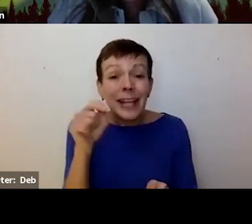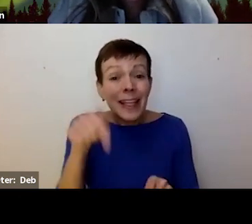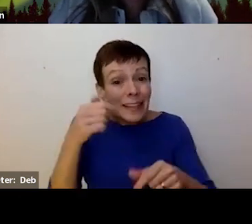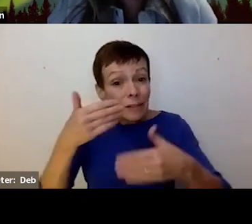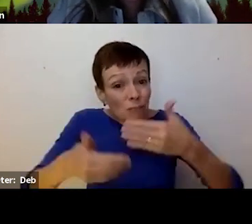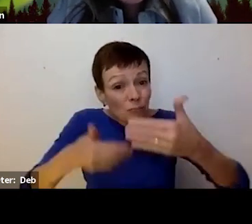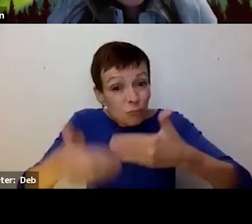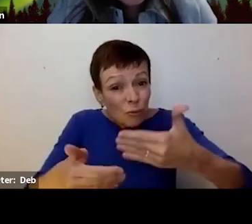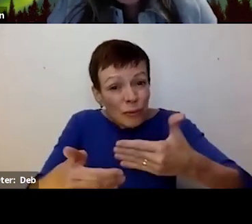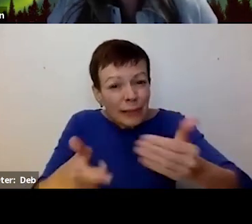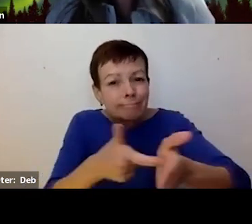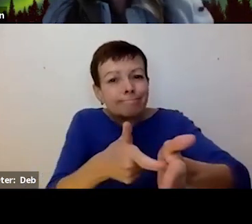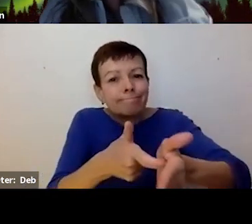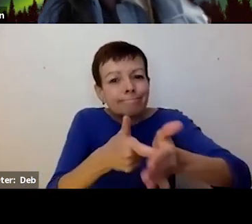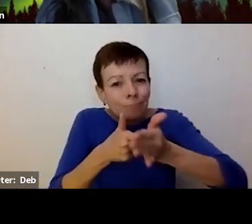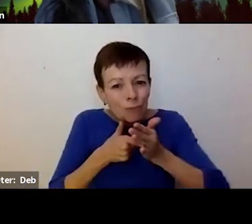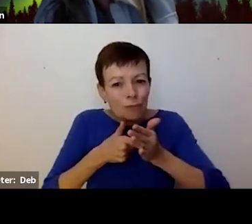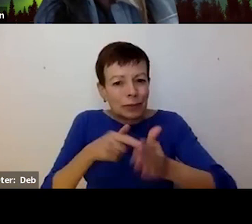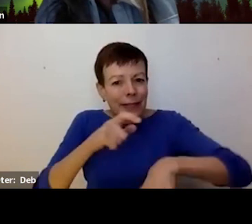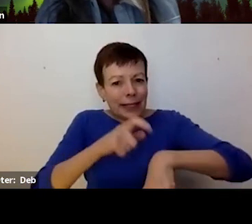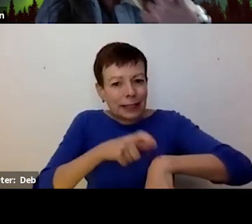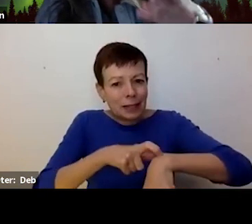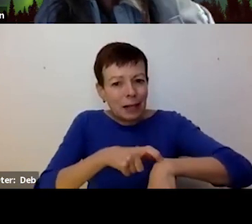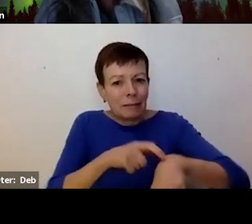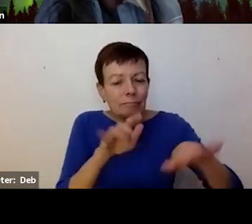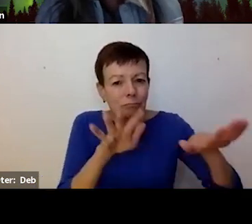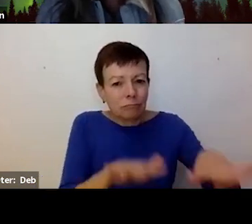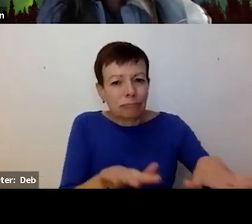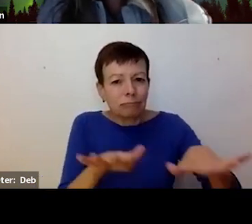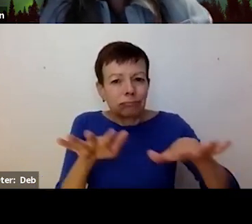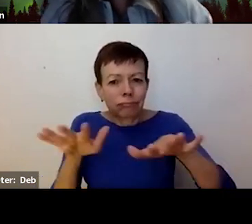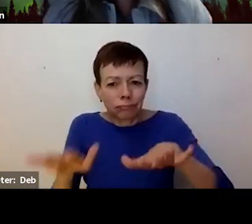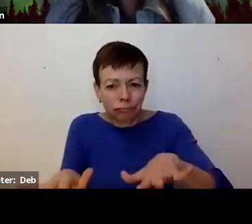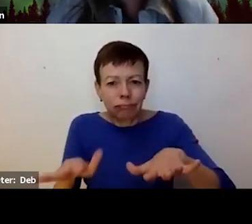And I don't know what is in store for you. I think that's that's for you to choose. But